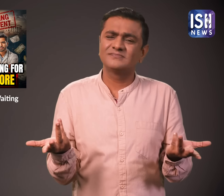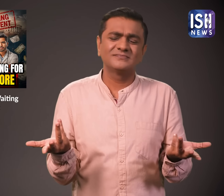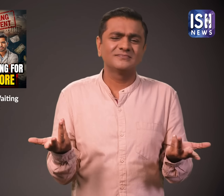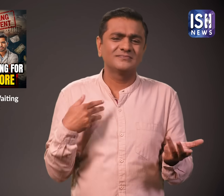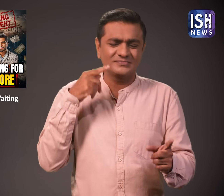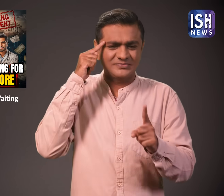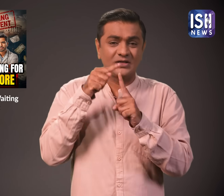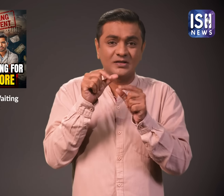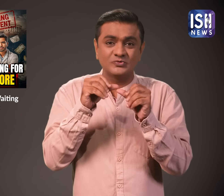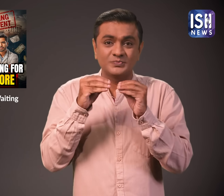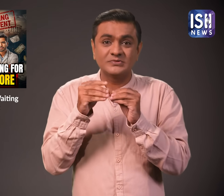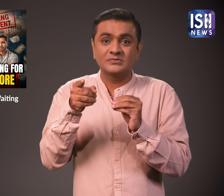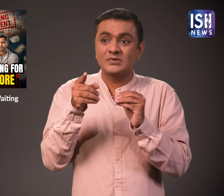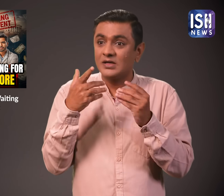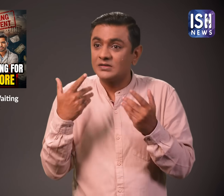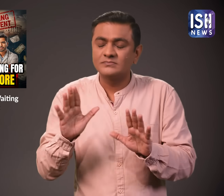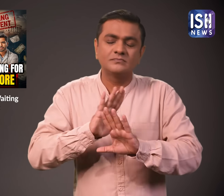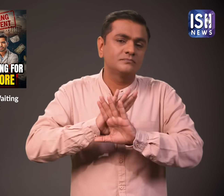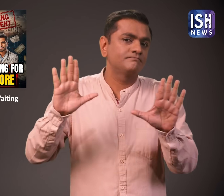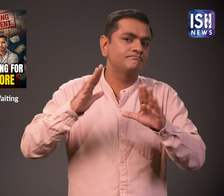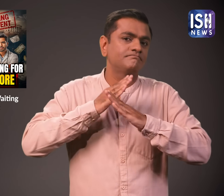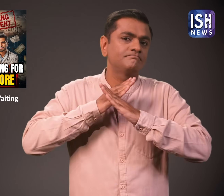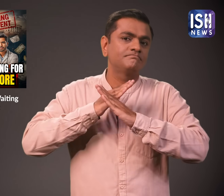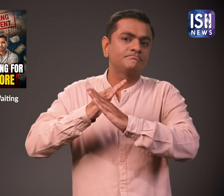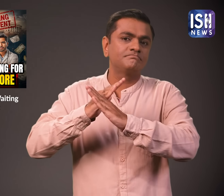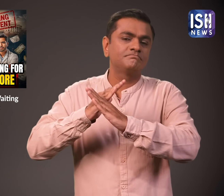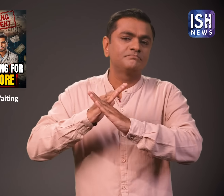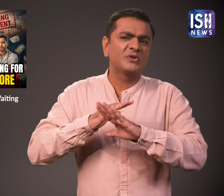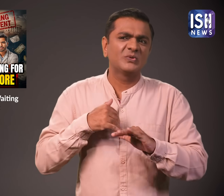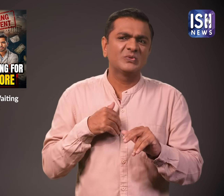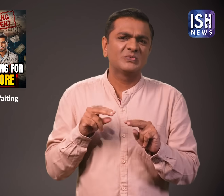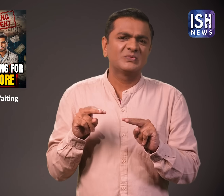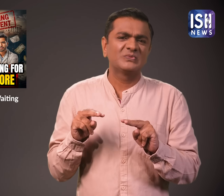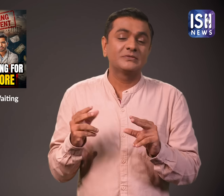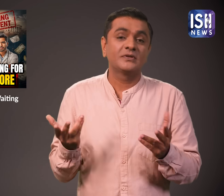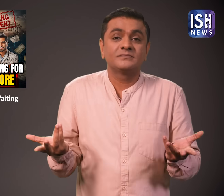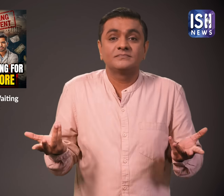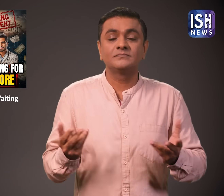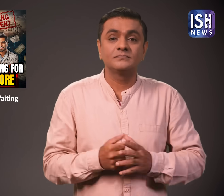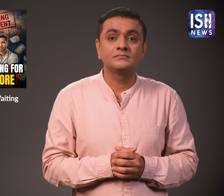This is why Ayushman Bharat treatment is not preferred. Such an unfortunate situation.